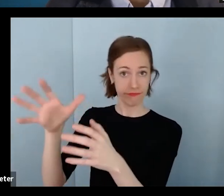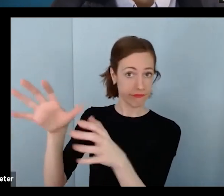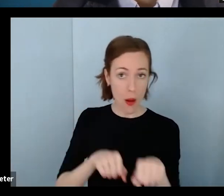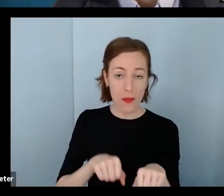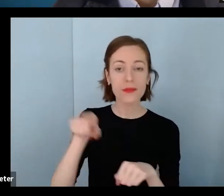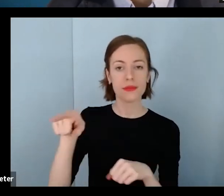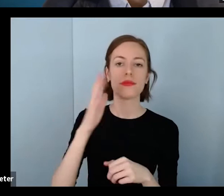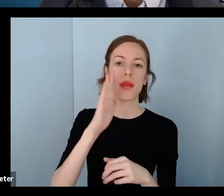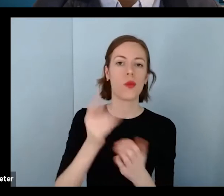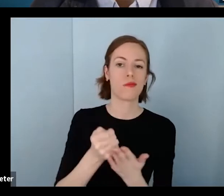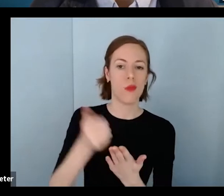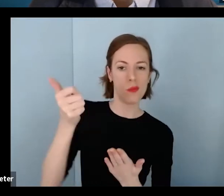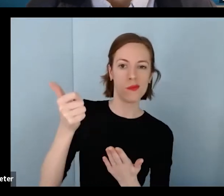in this chart.